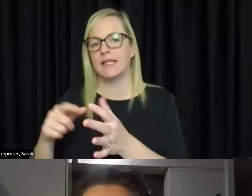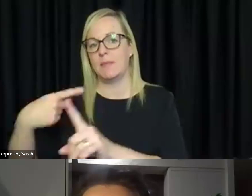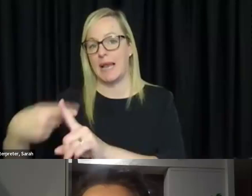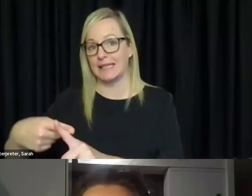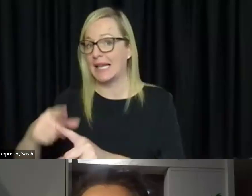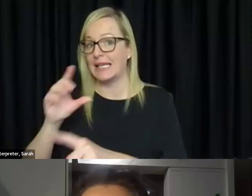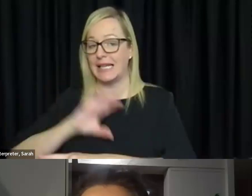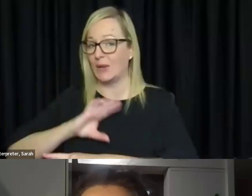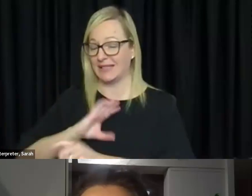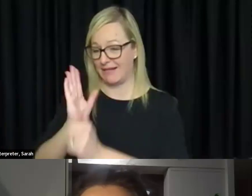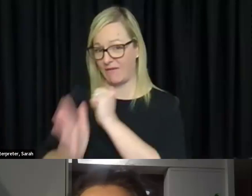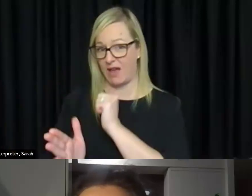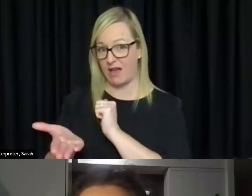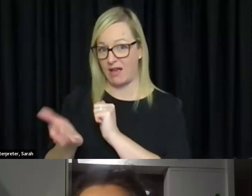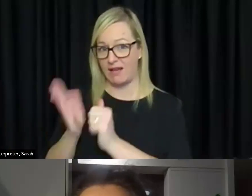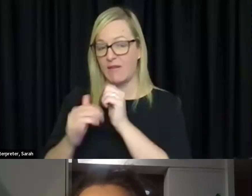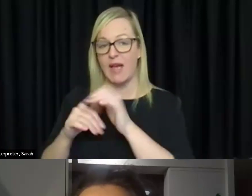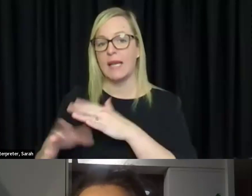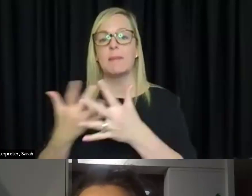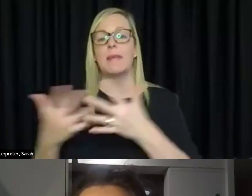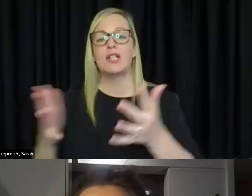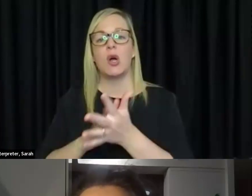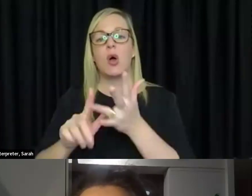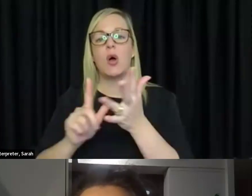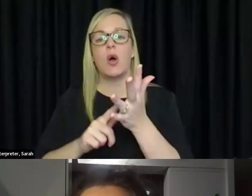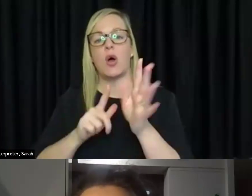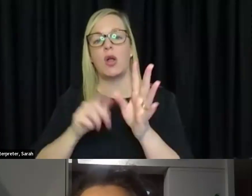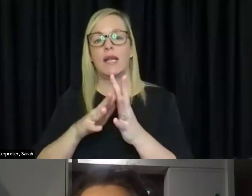in major Hollywood films because of the things around what could or couldn't be